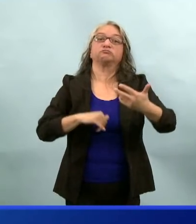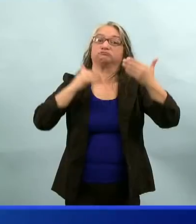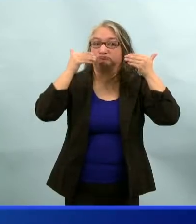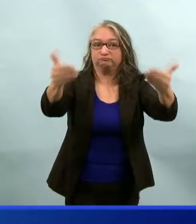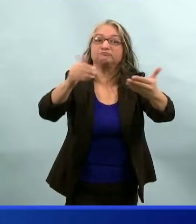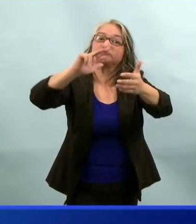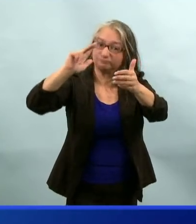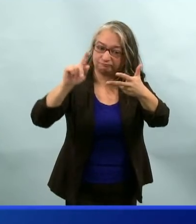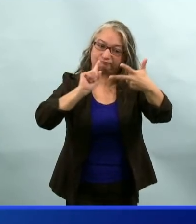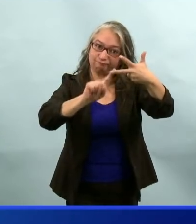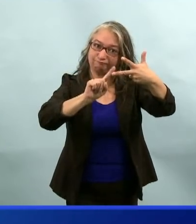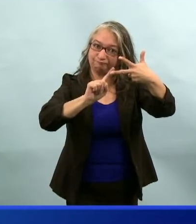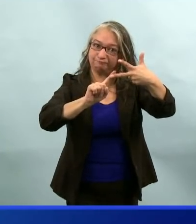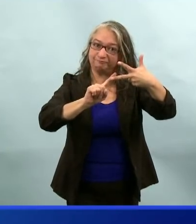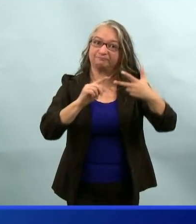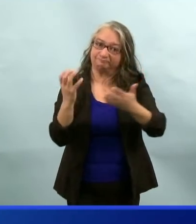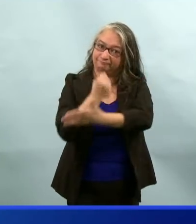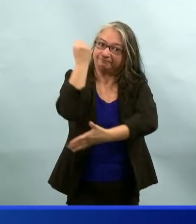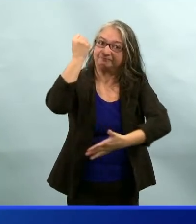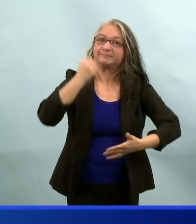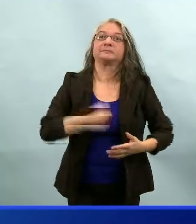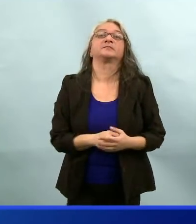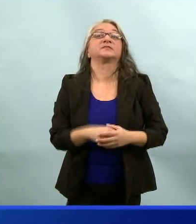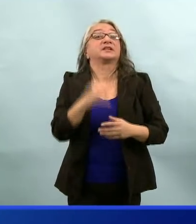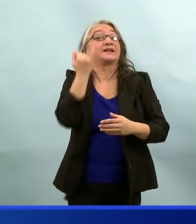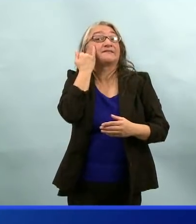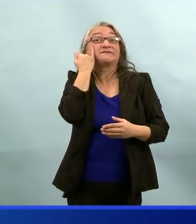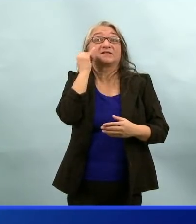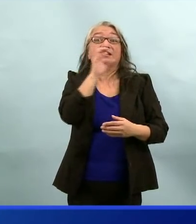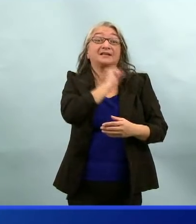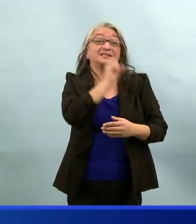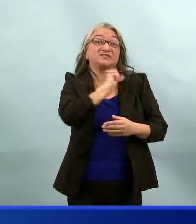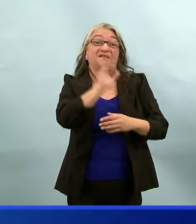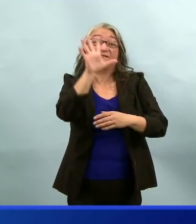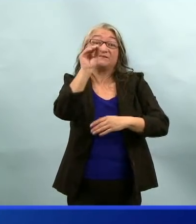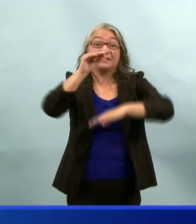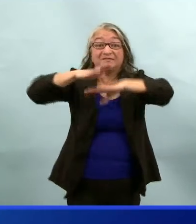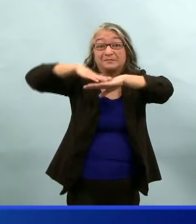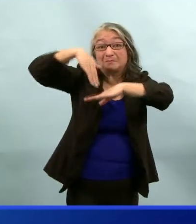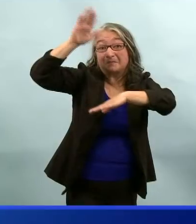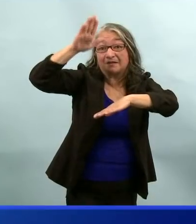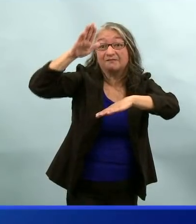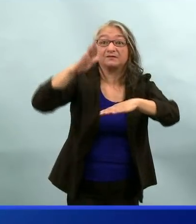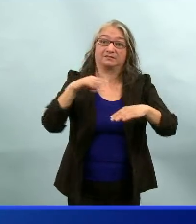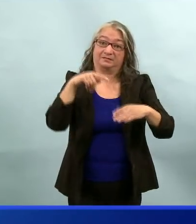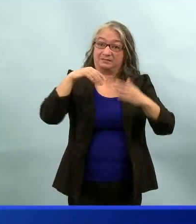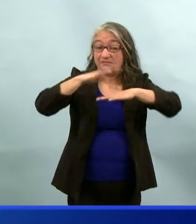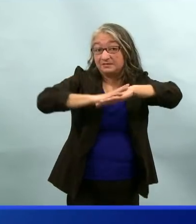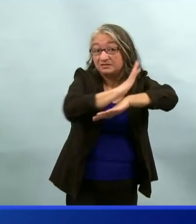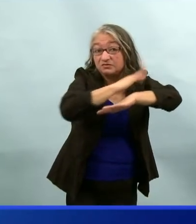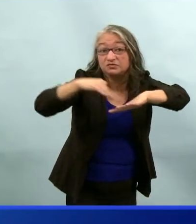if you are over the age of 50 are indigenous have health conditions that put you at risk or